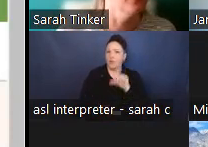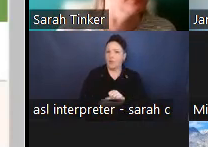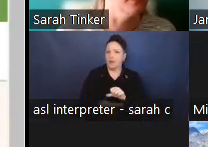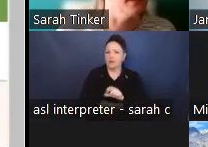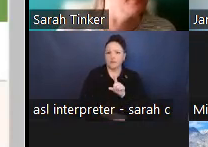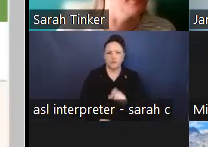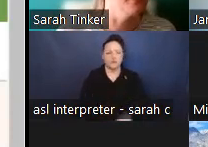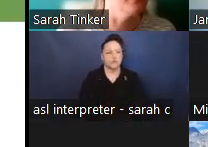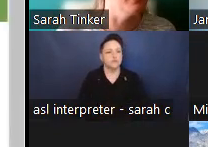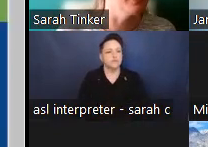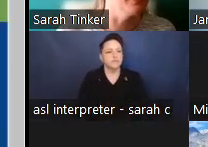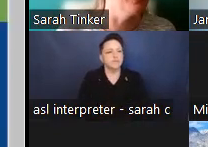Of course now my computer's going to be real slow.